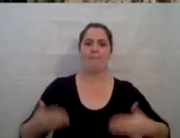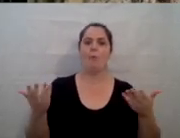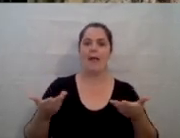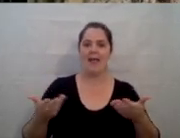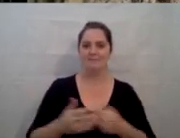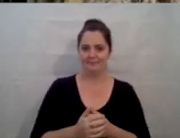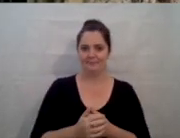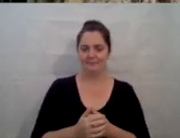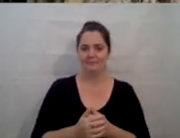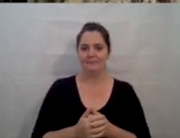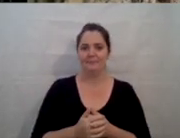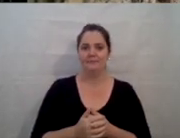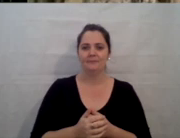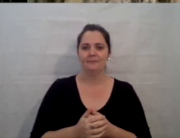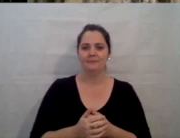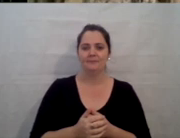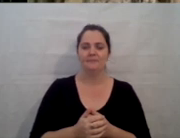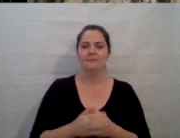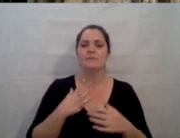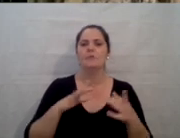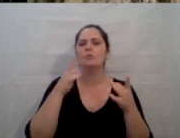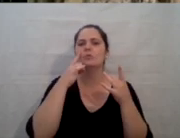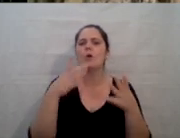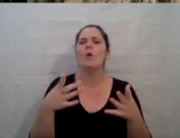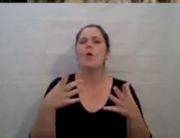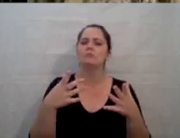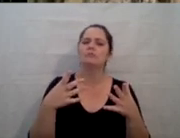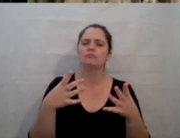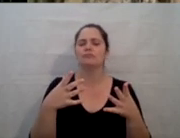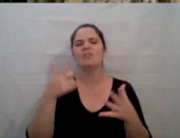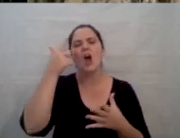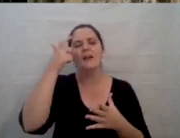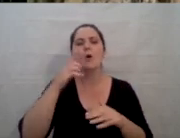Now I'd like to point out something about the body which will help you all get it in proportion on your page